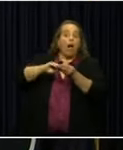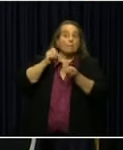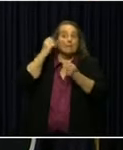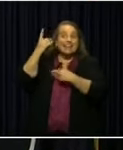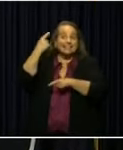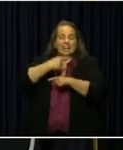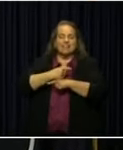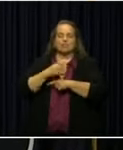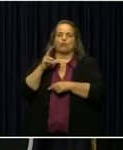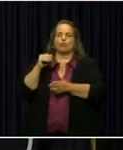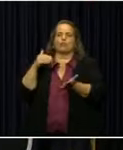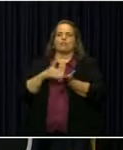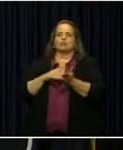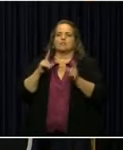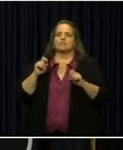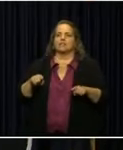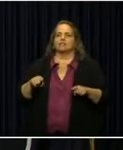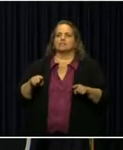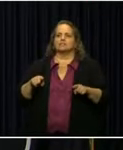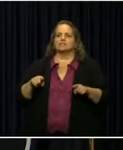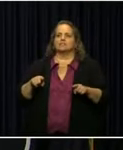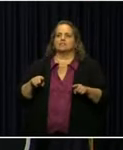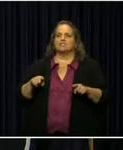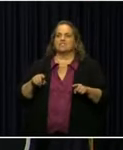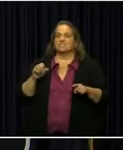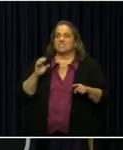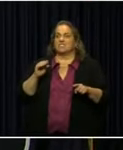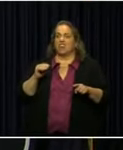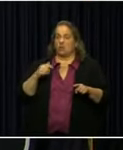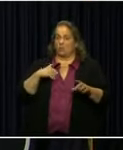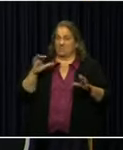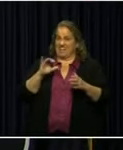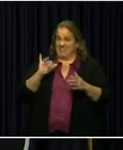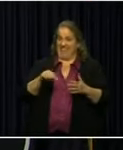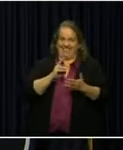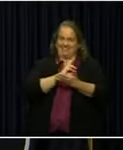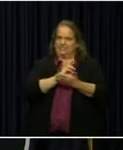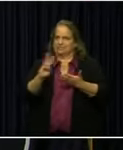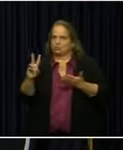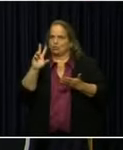NEXT ONE IS PPE.